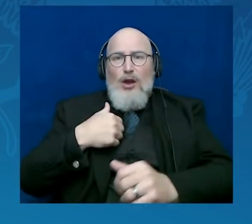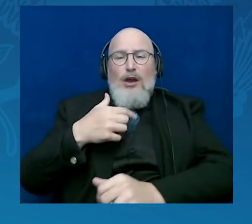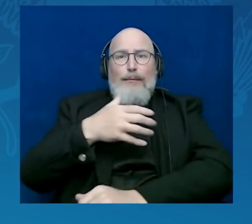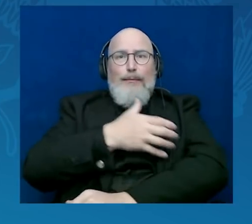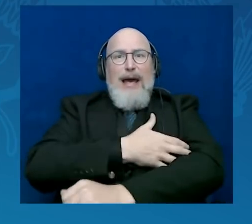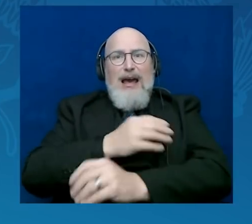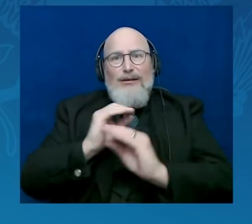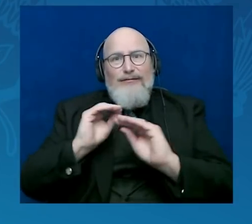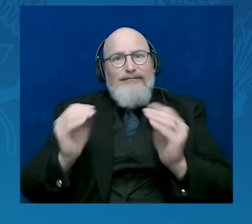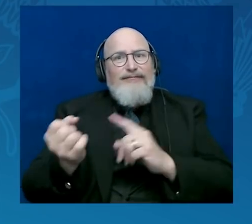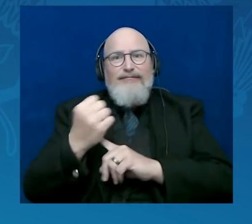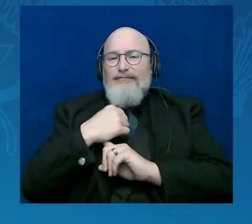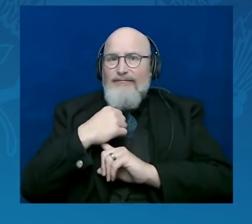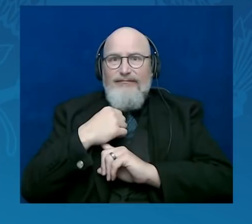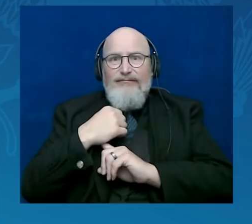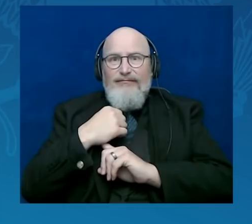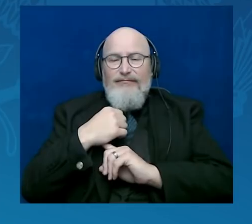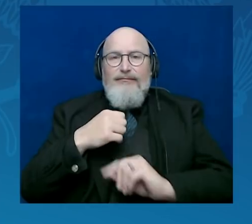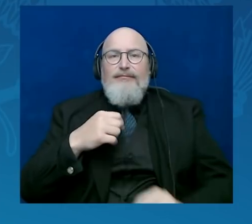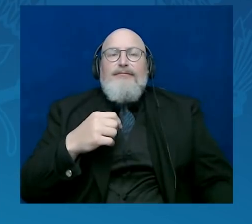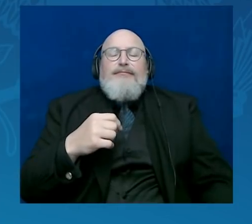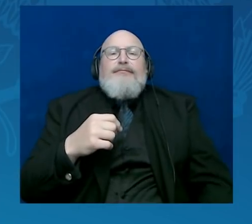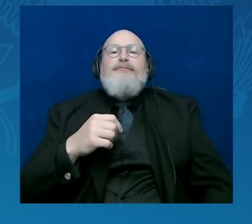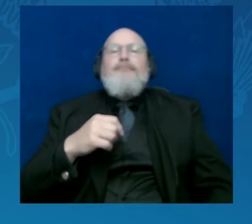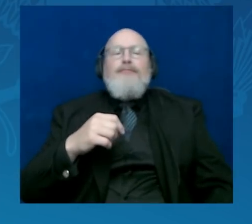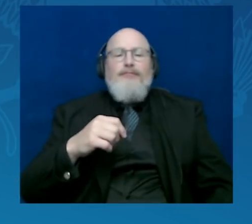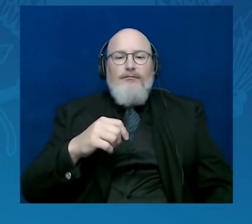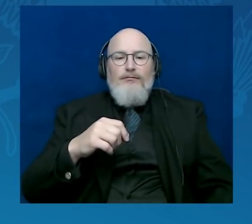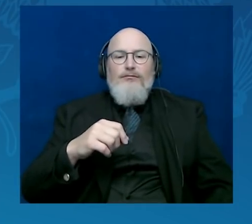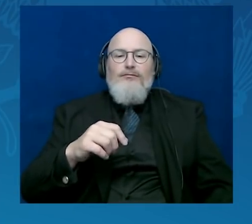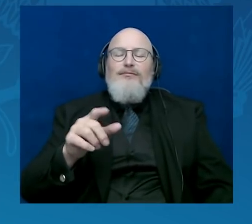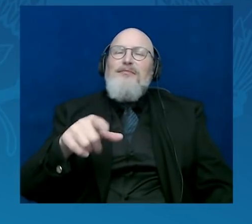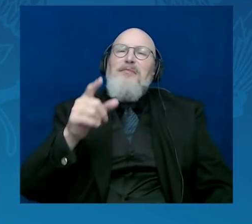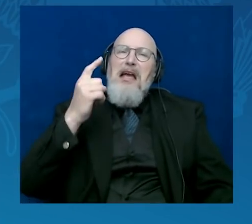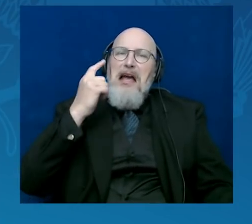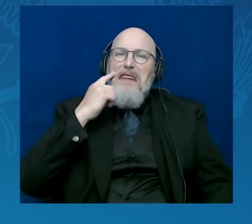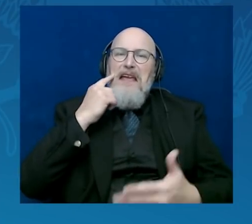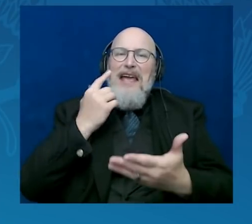The Vice President: I think the evidence of the point that I will make is present in this room.